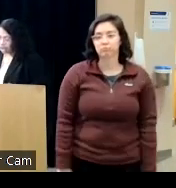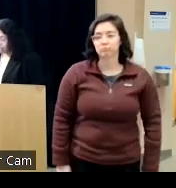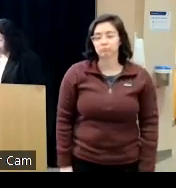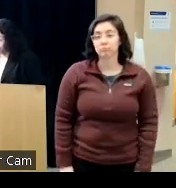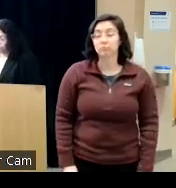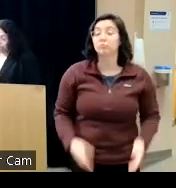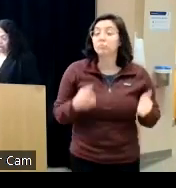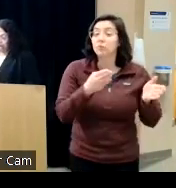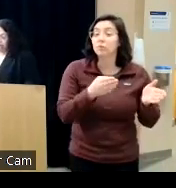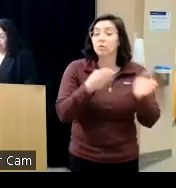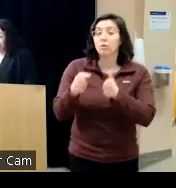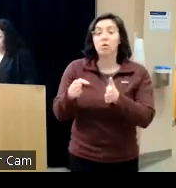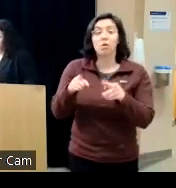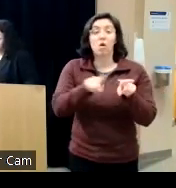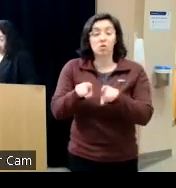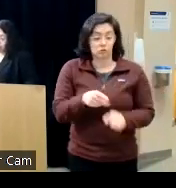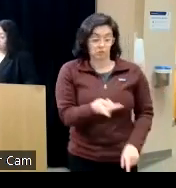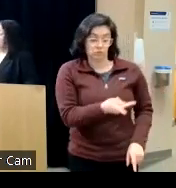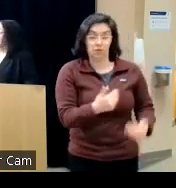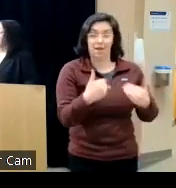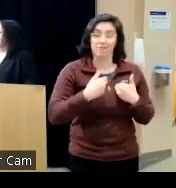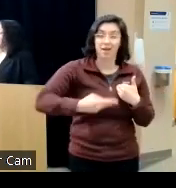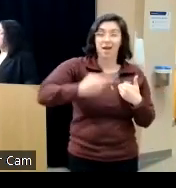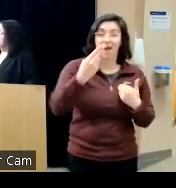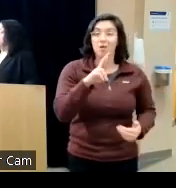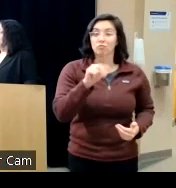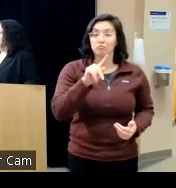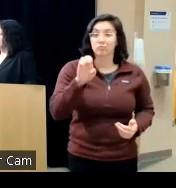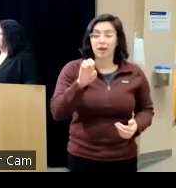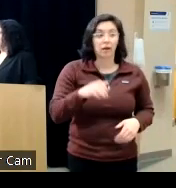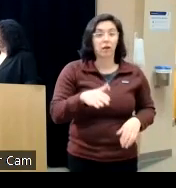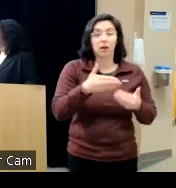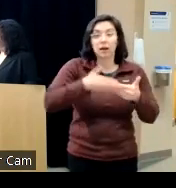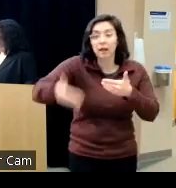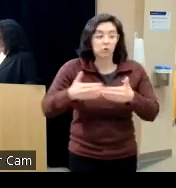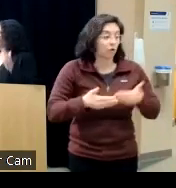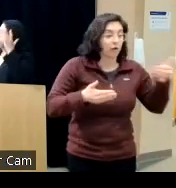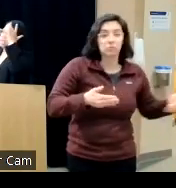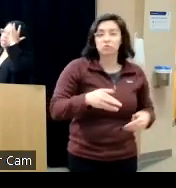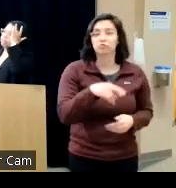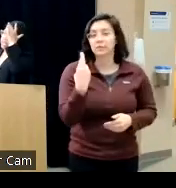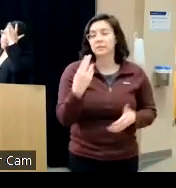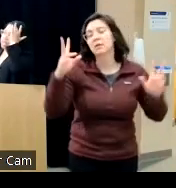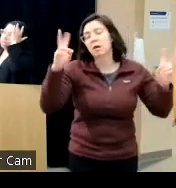they also had the highest rates of neighborhood or peer risk so I mean meaning